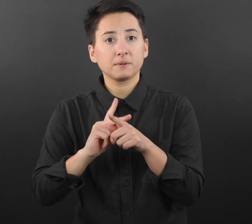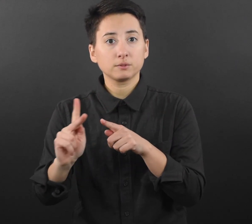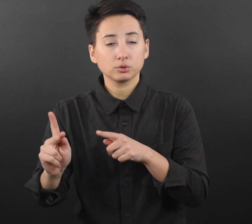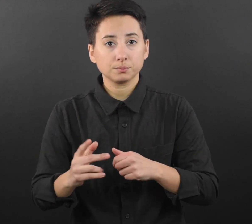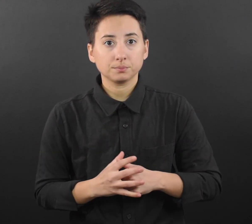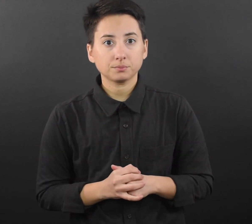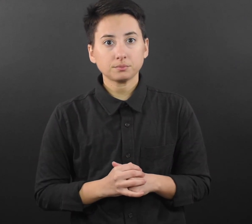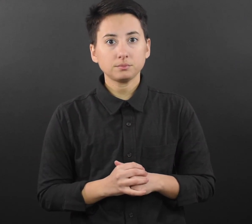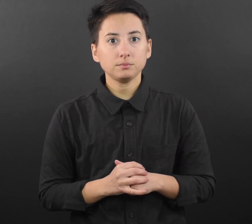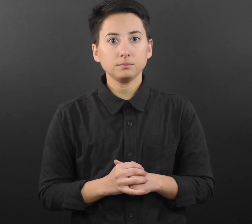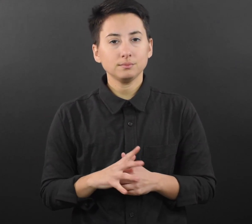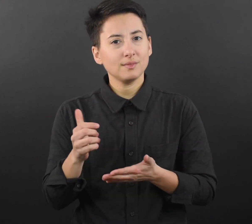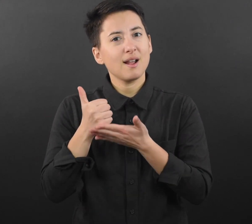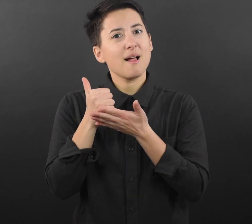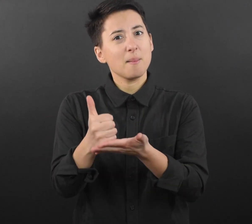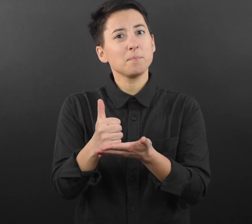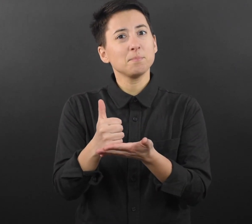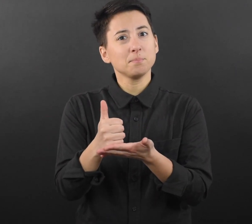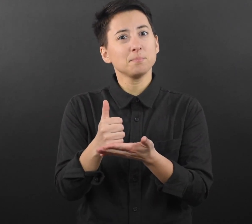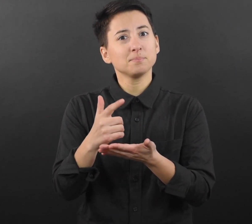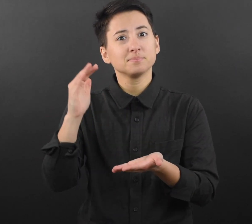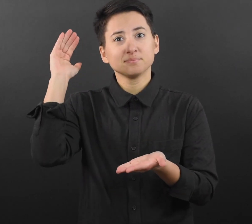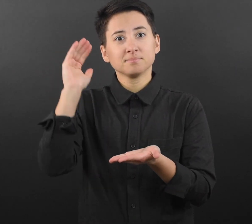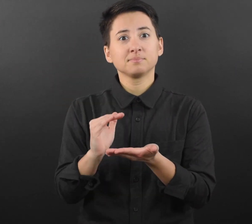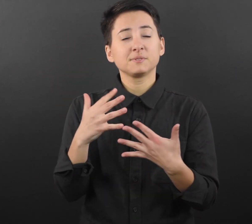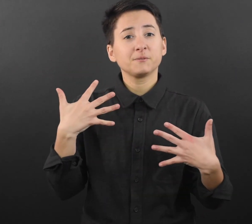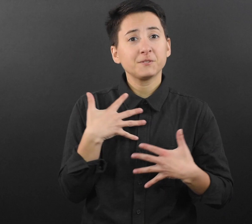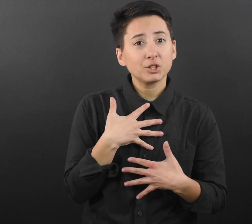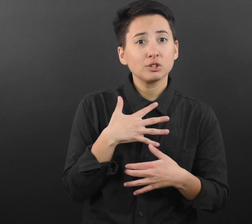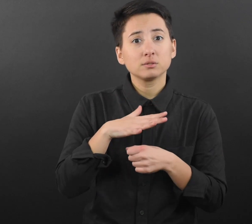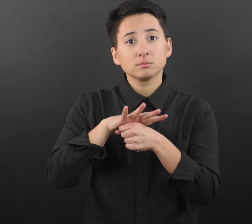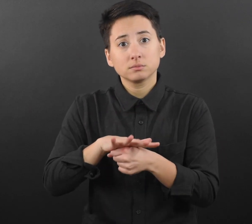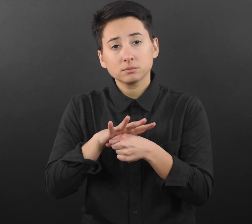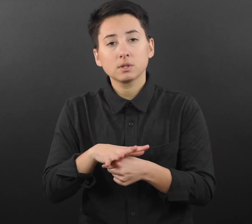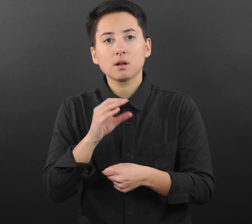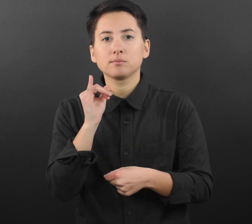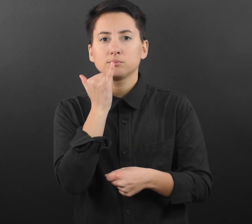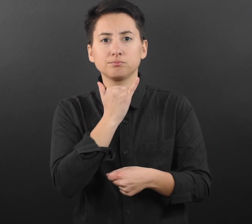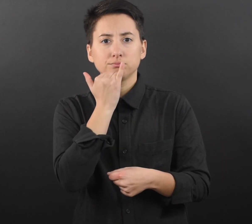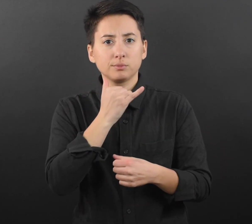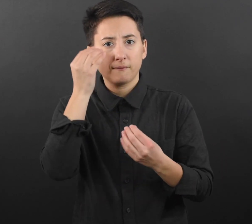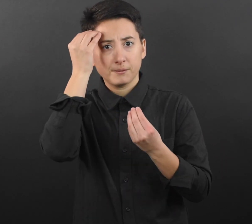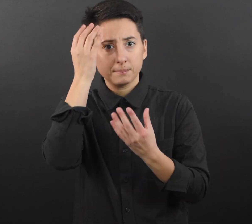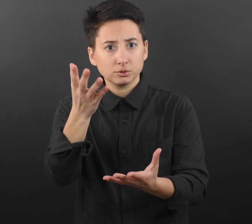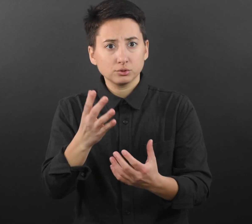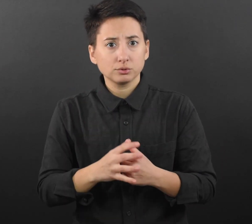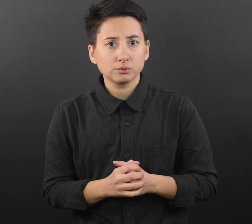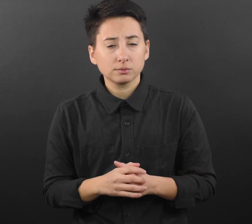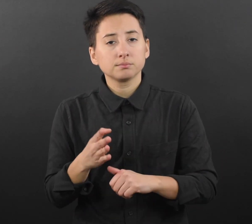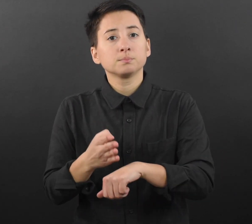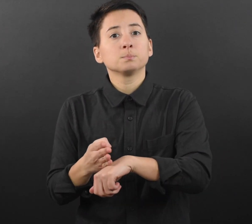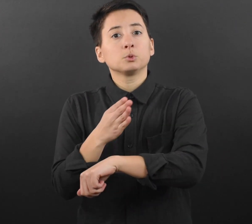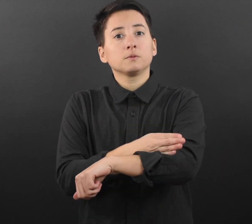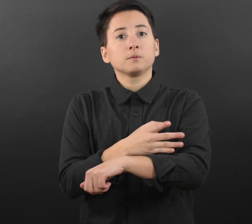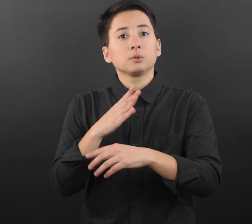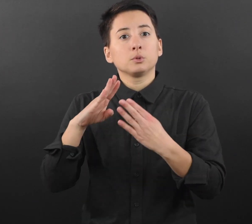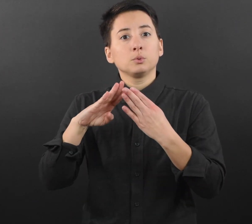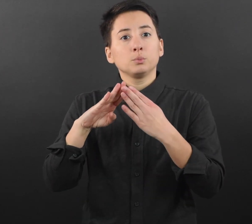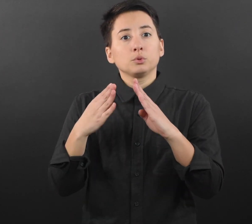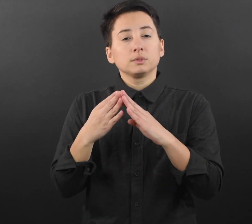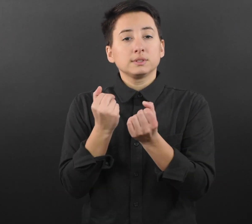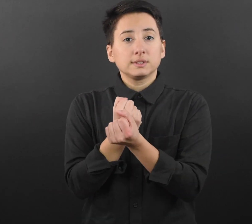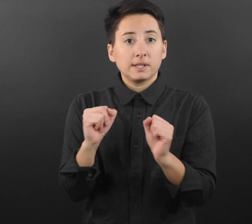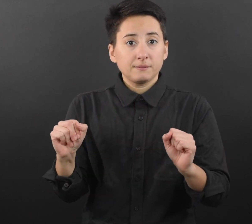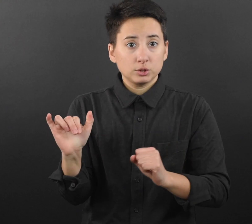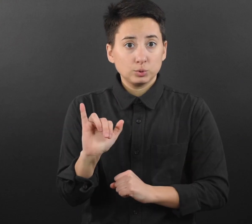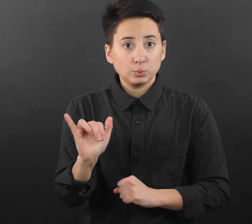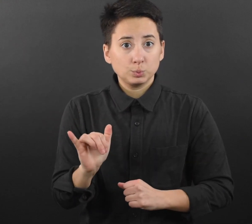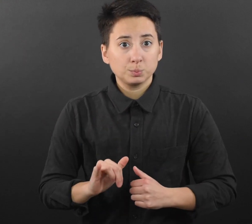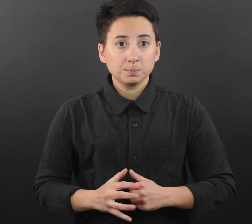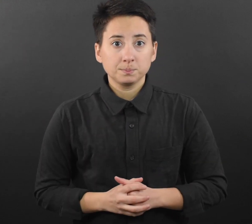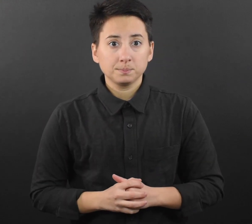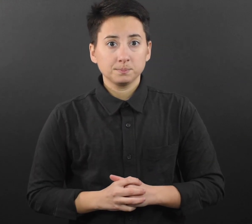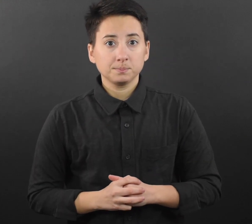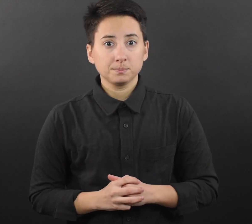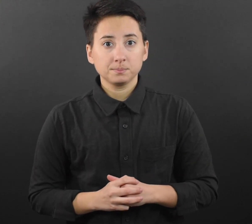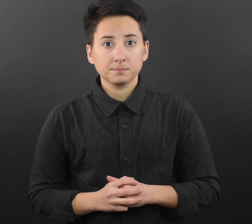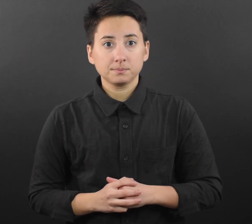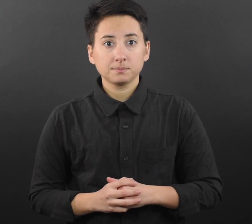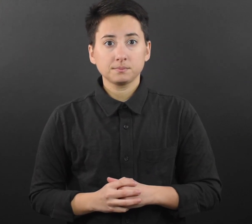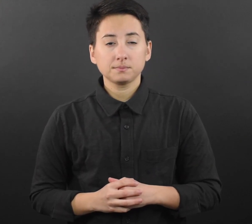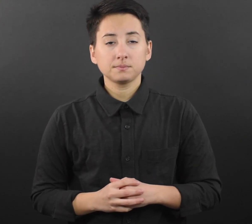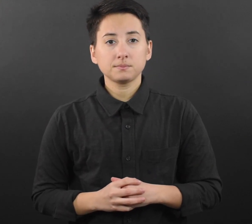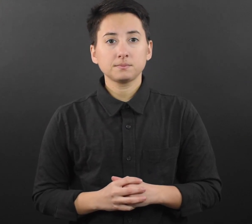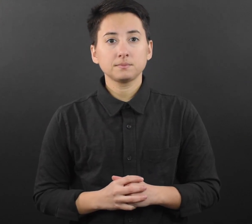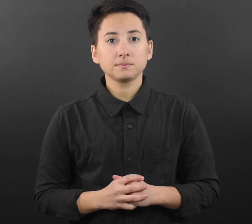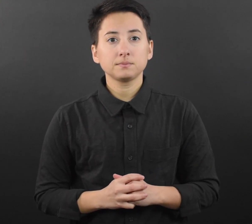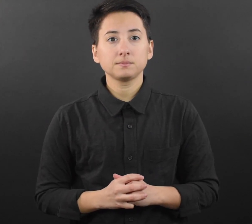health professionals helps to reduce fear, stress, and misinformation, and improves community safety.